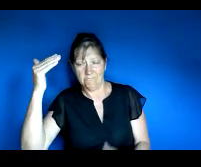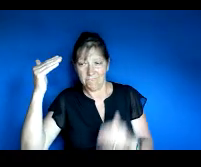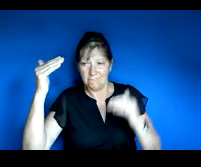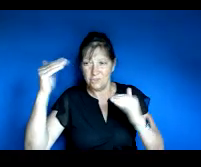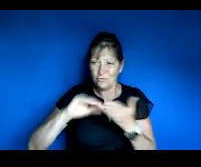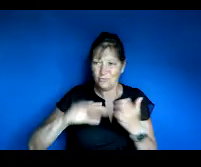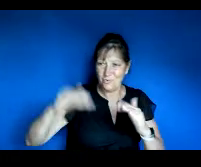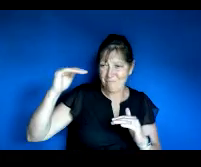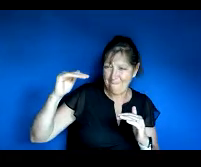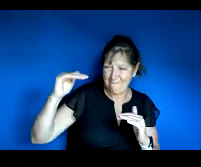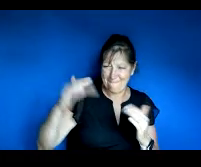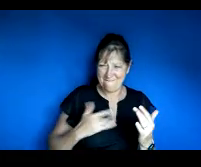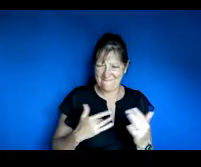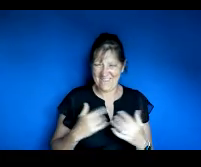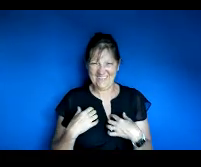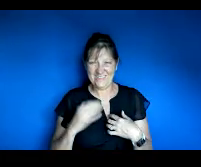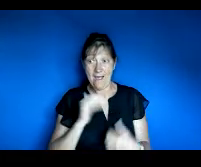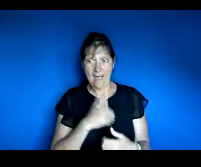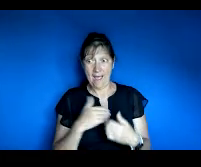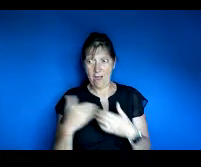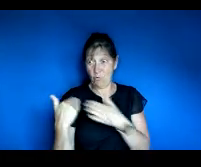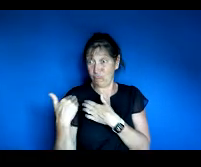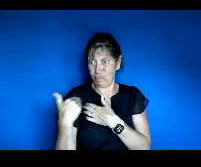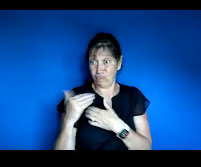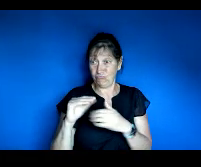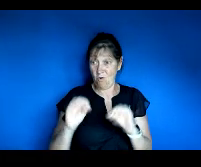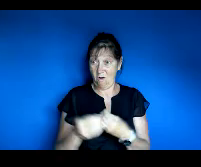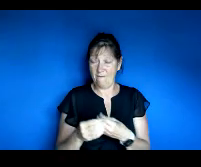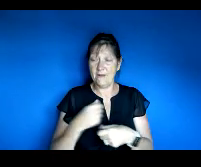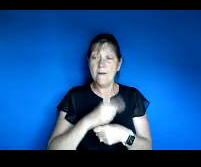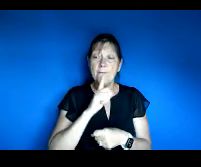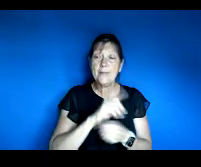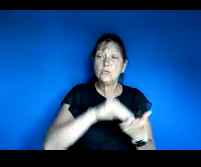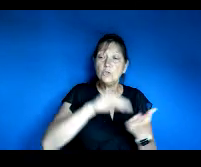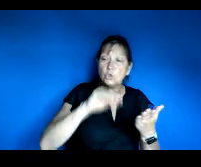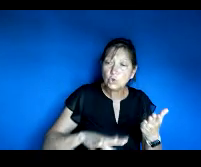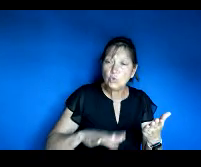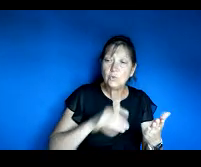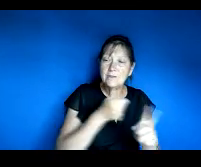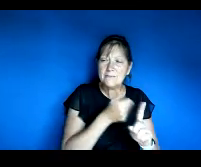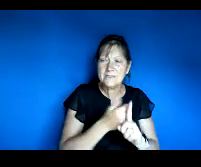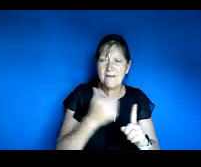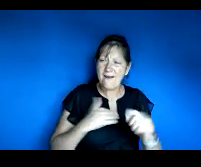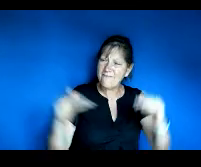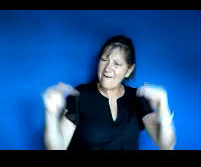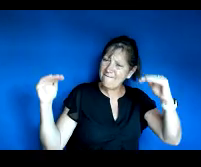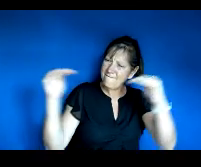around eligibility, is to make sure that, you know, the student has a fair arbiter in kind of our office